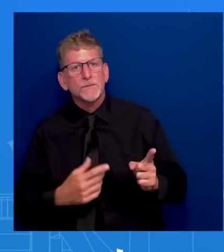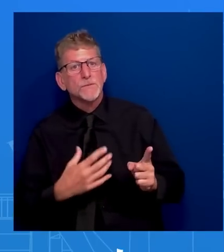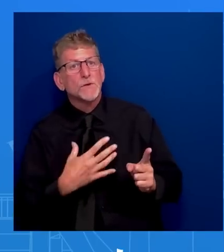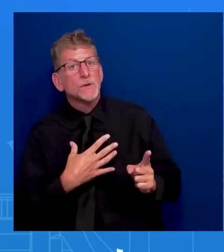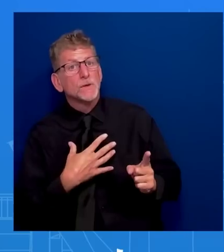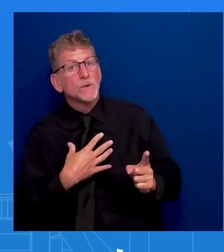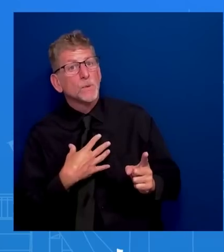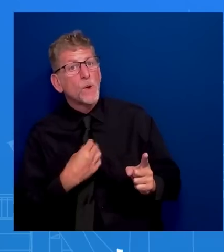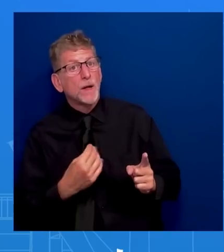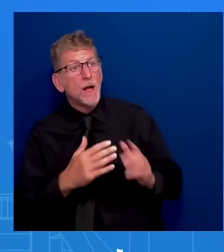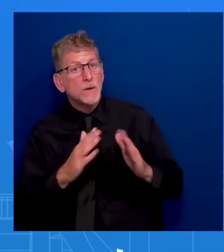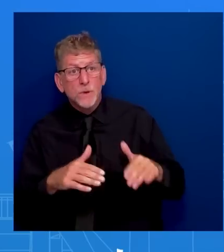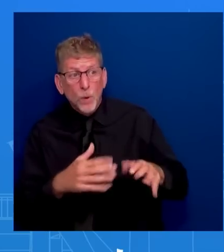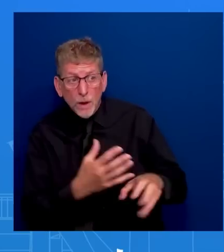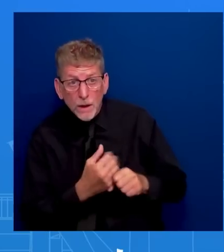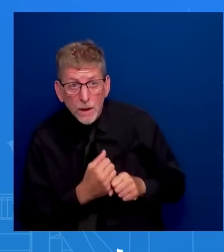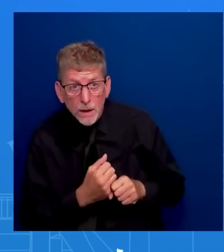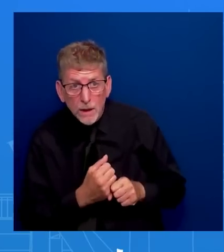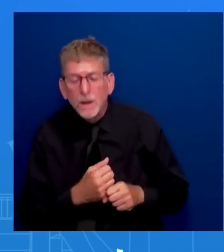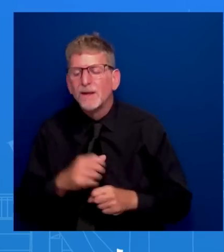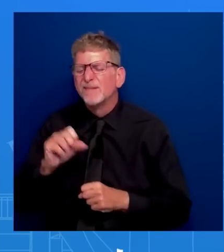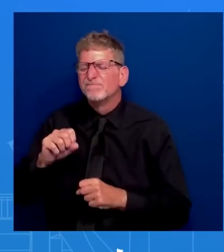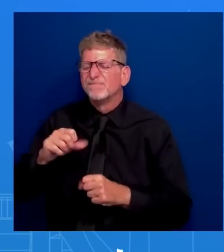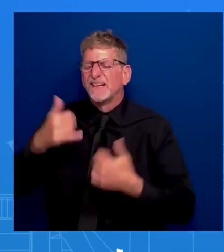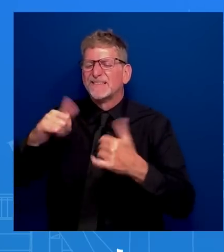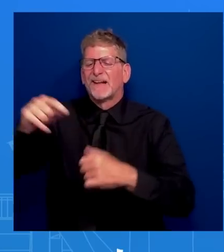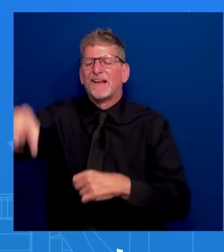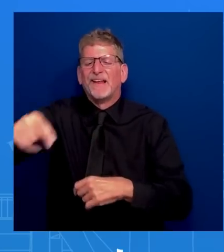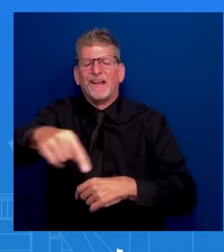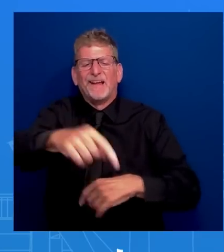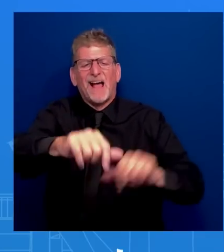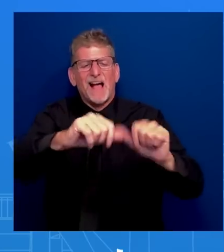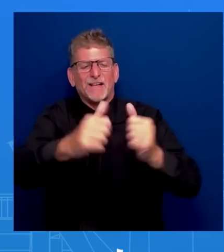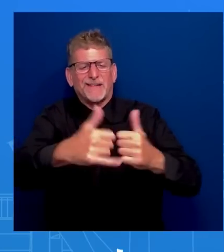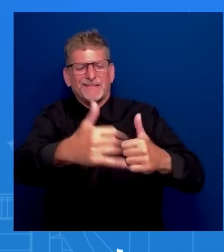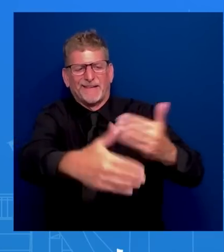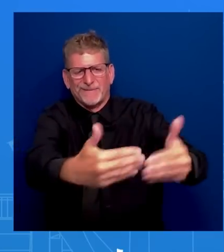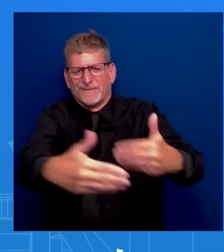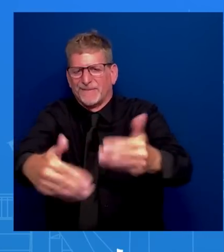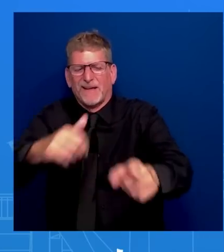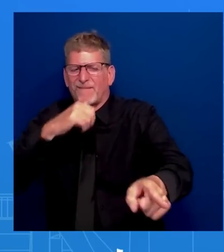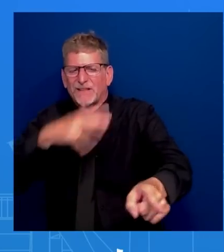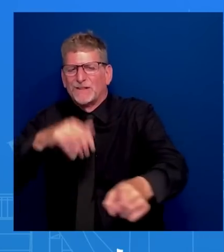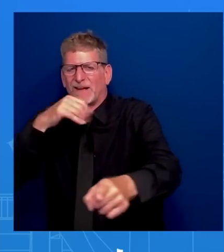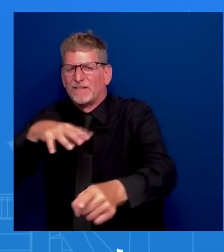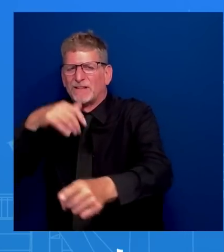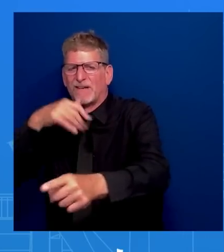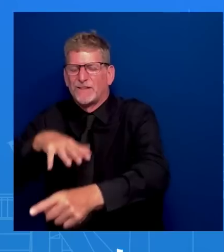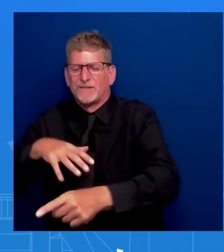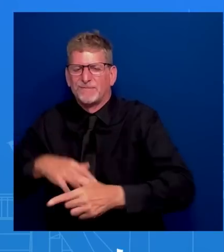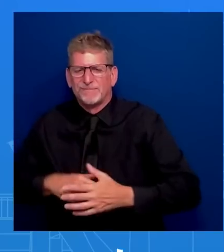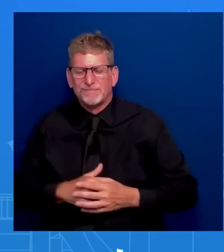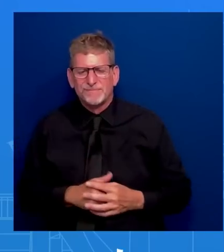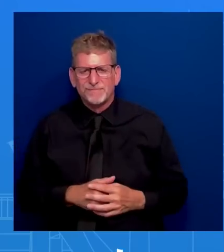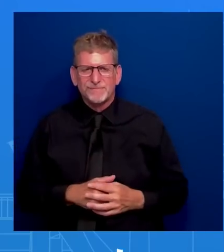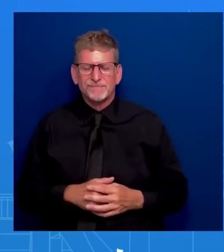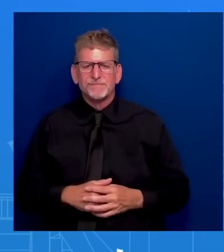for when that's ? Ms. Jean-Pierre: I don't have a timeline for you on this. The Press: Can I get one question please? Ms. Jean-Pierre: Go ahead. Go ahead, Andrew. The Press: Can I have a question, Karine? The Press: Thank you.